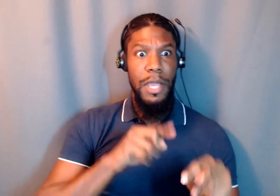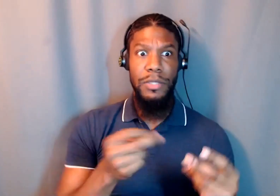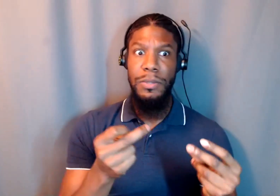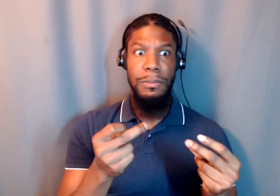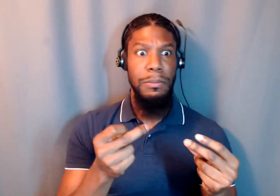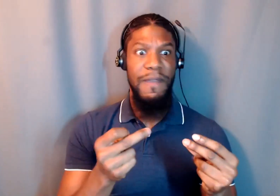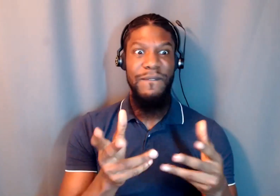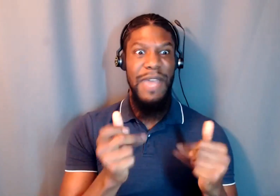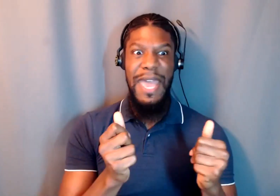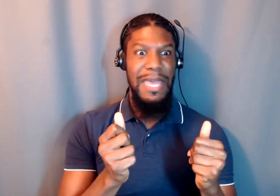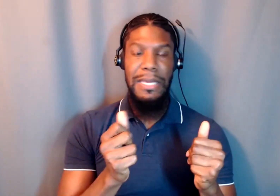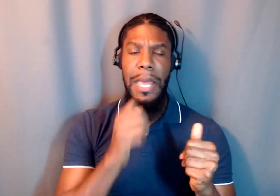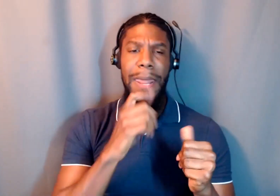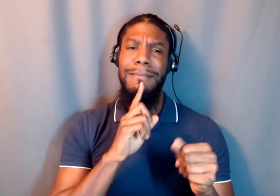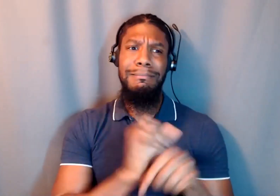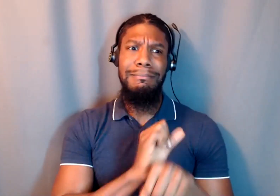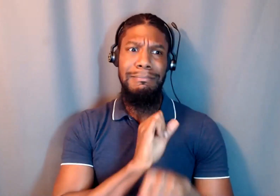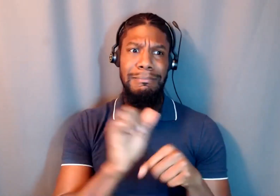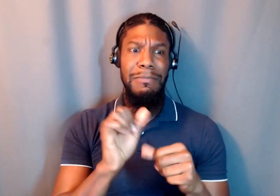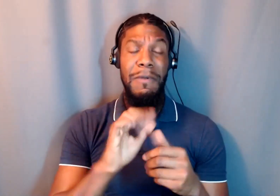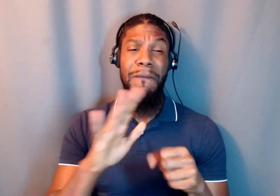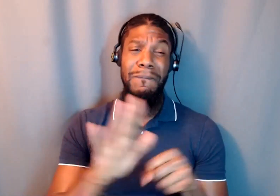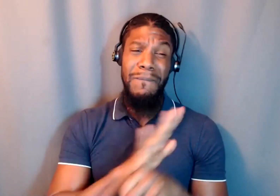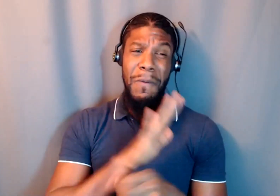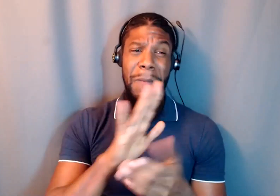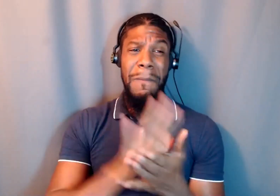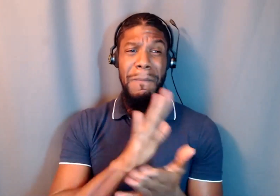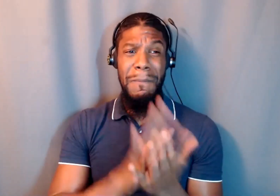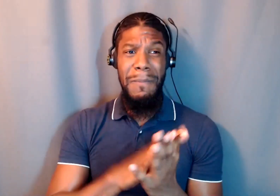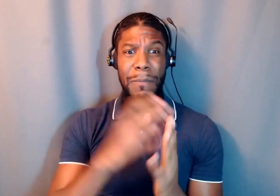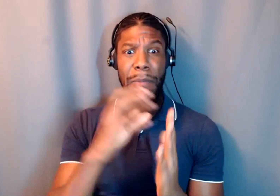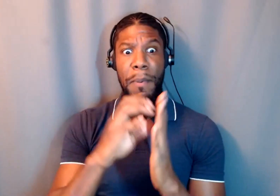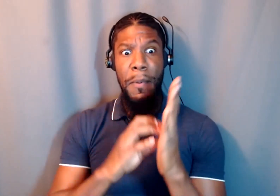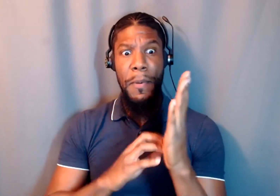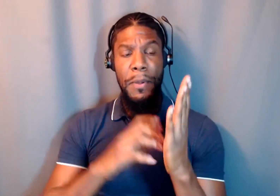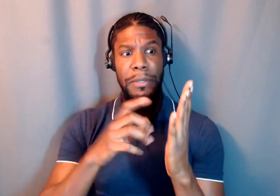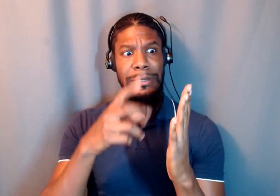versus an actual full paper review. I always told students or we had in our materials